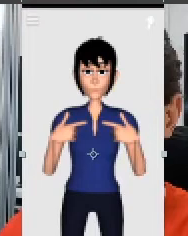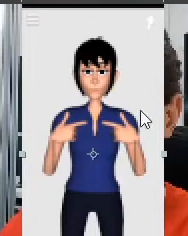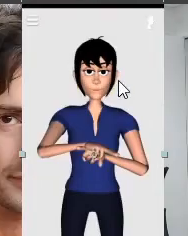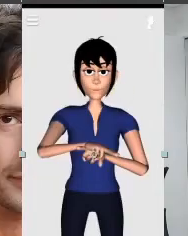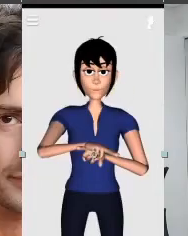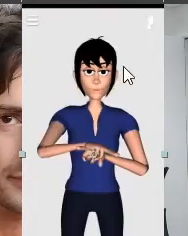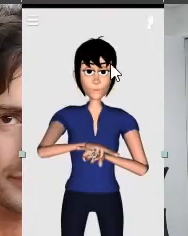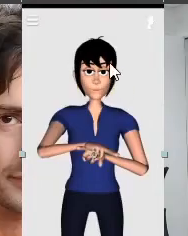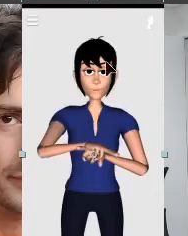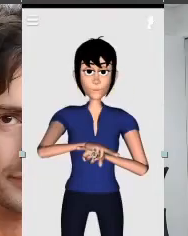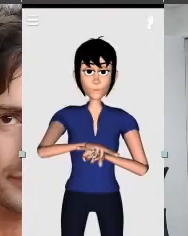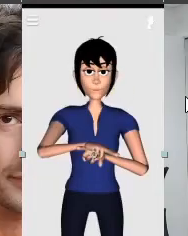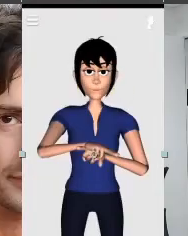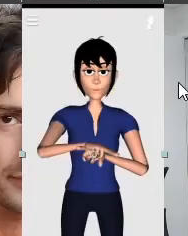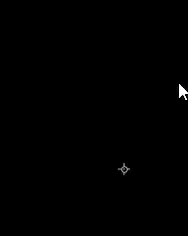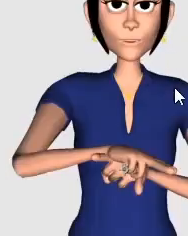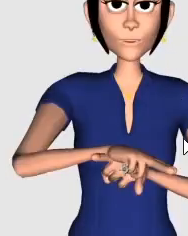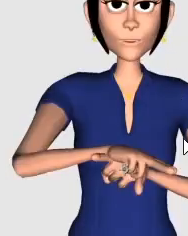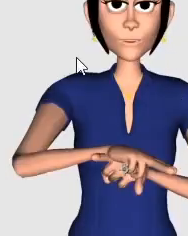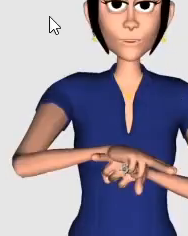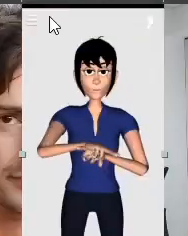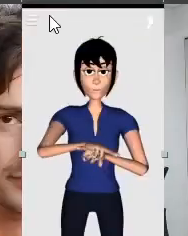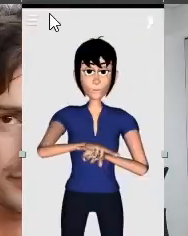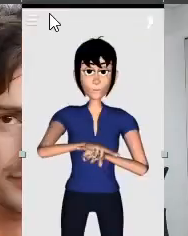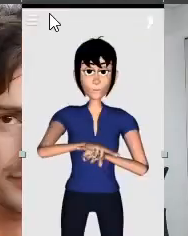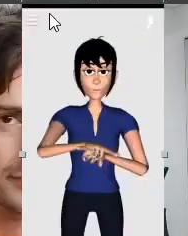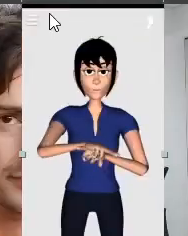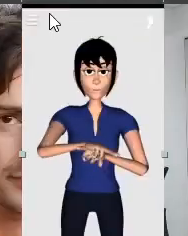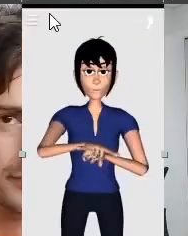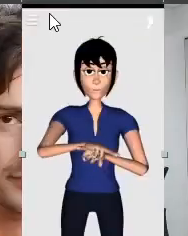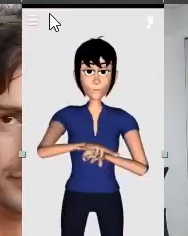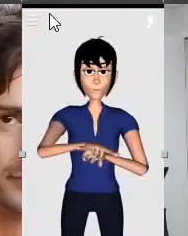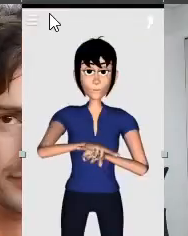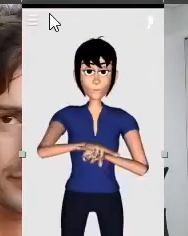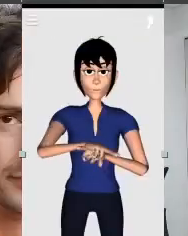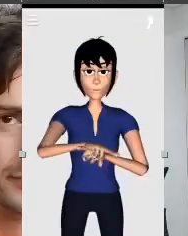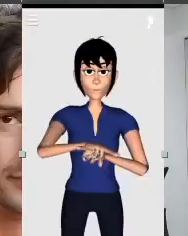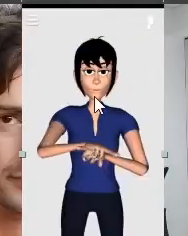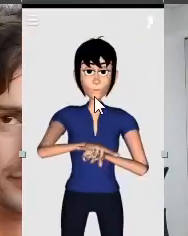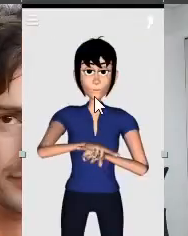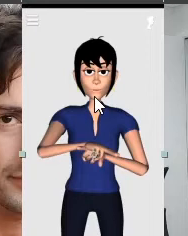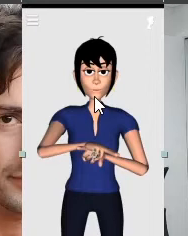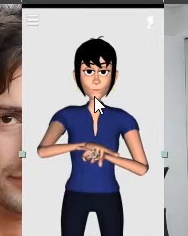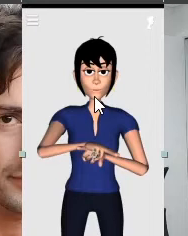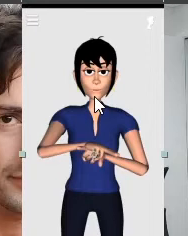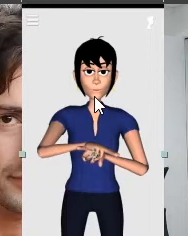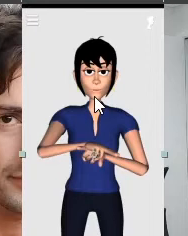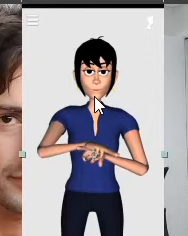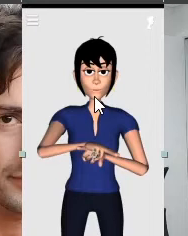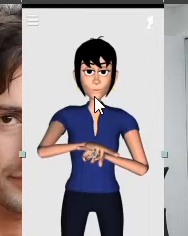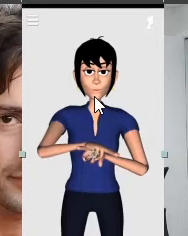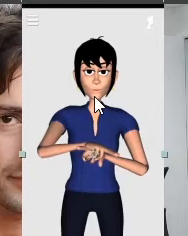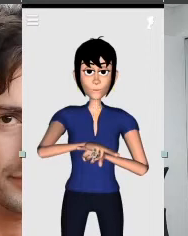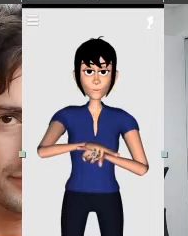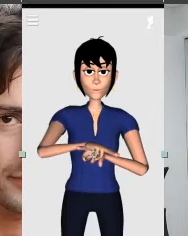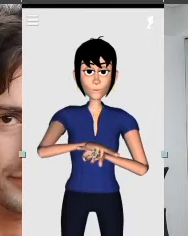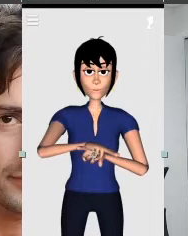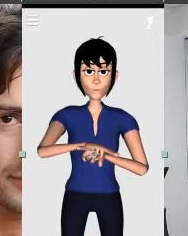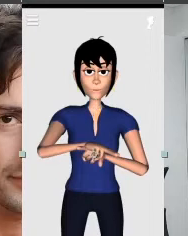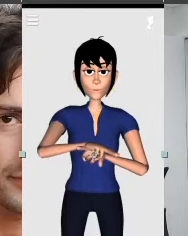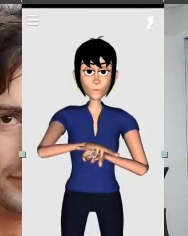And then. Also to be well. Blown here. What am I going to do? I'm going to create a mask. I'll make it only. She appears.